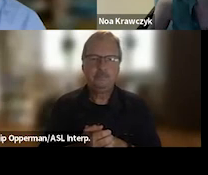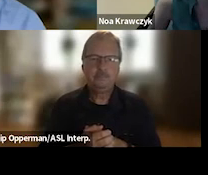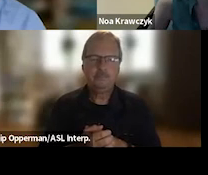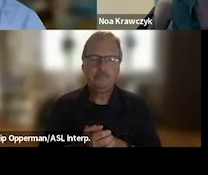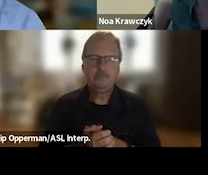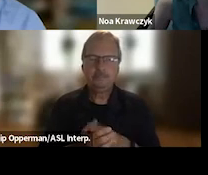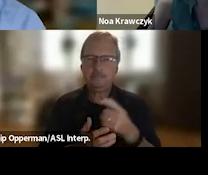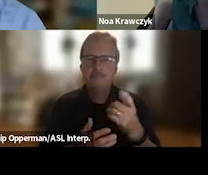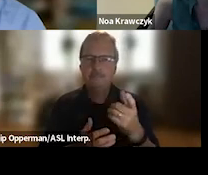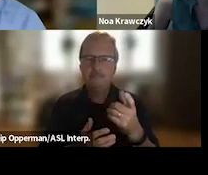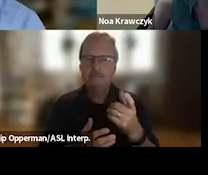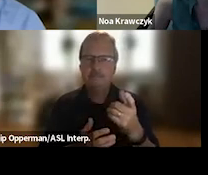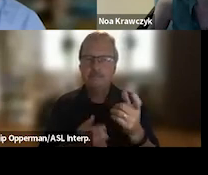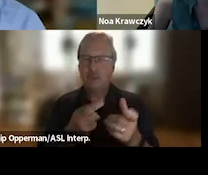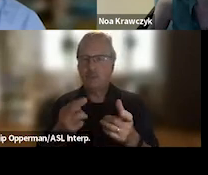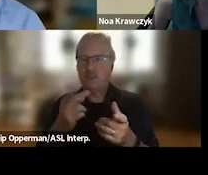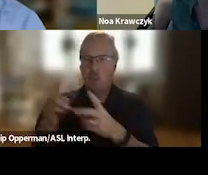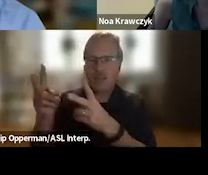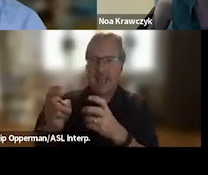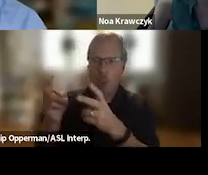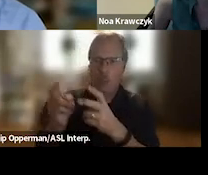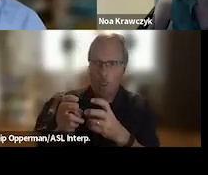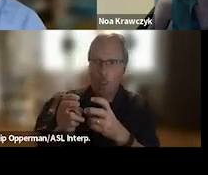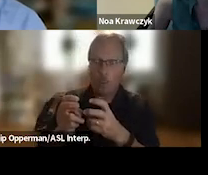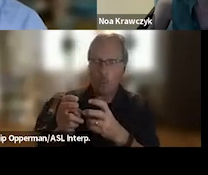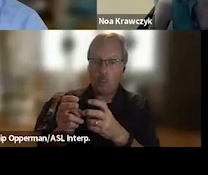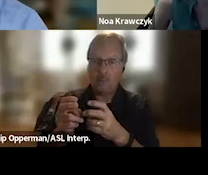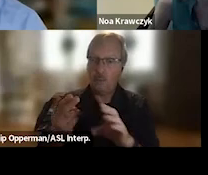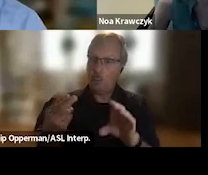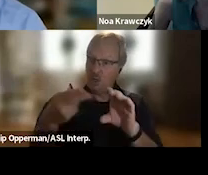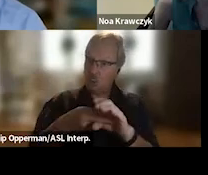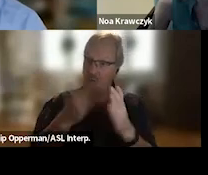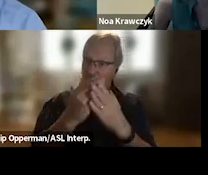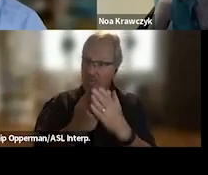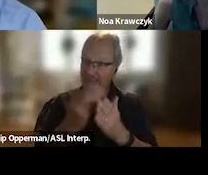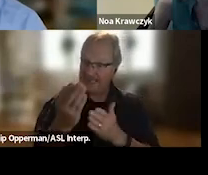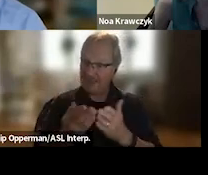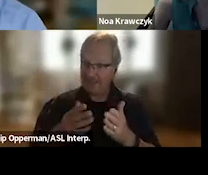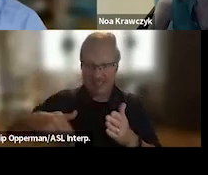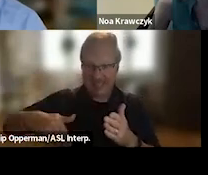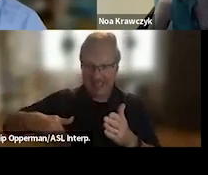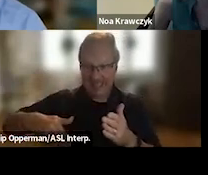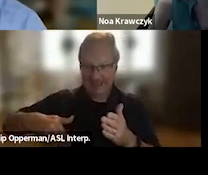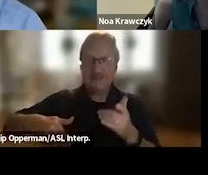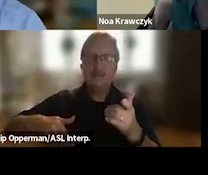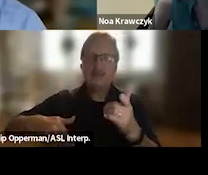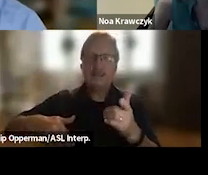Here are the resources for download. If you'd like to join our lister, if you haven't already done that, here is the address where you can sign up